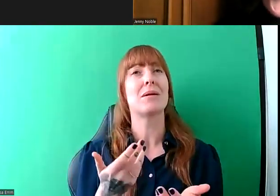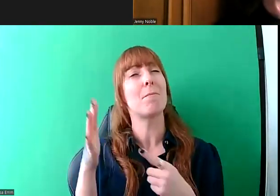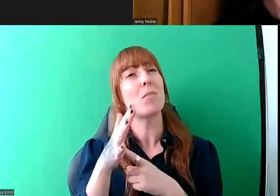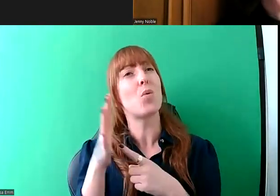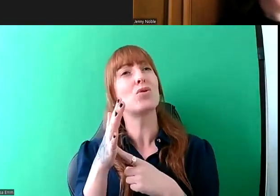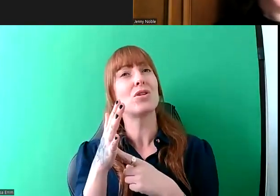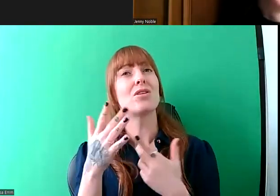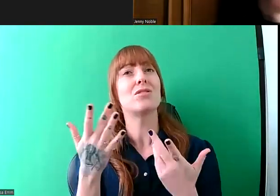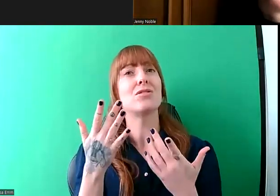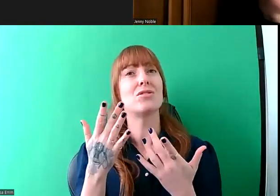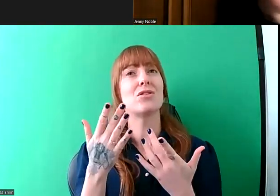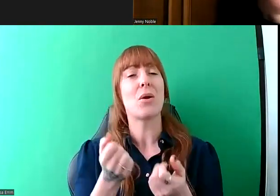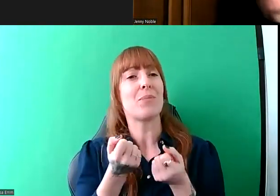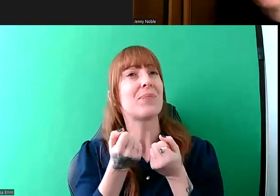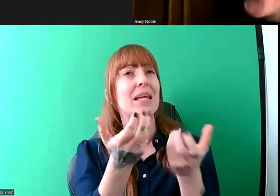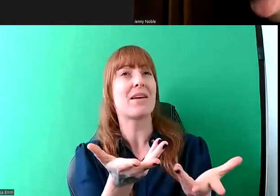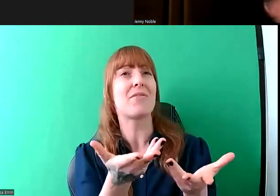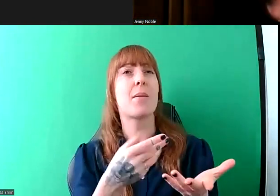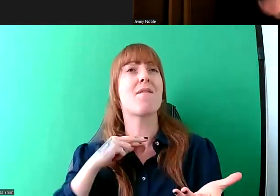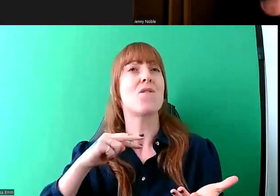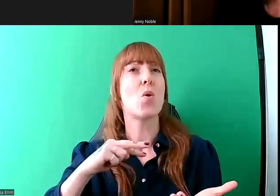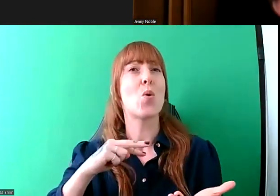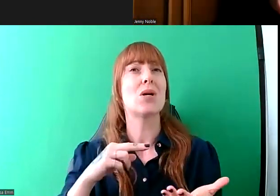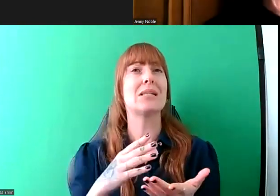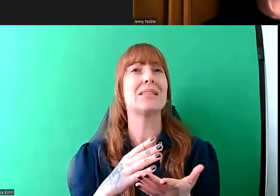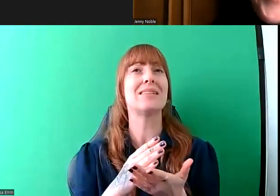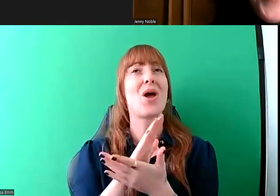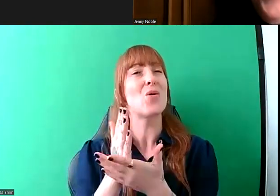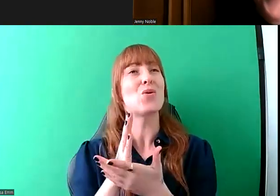and creatives have a voice. I'm not really sure if that answers the question though.